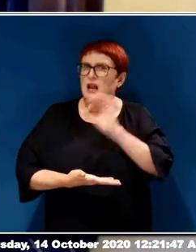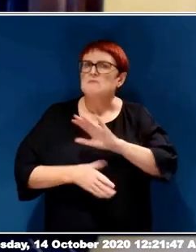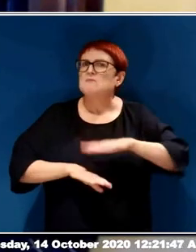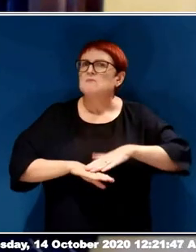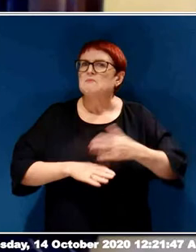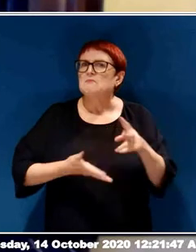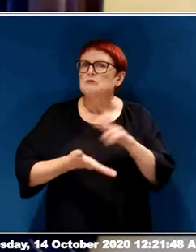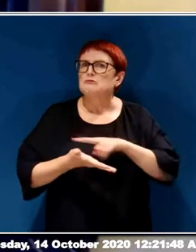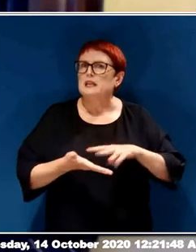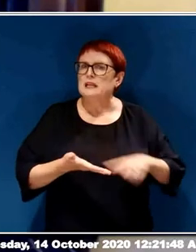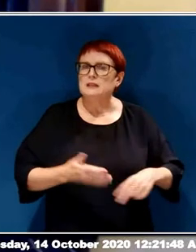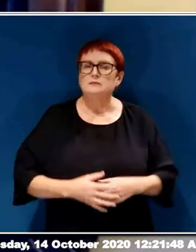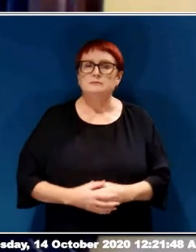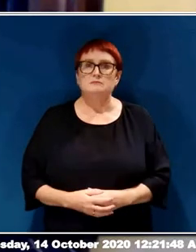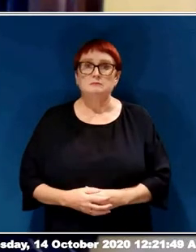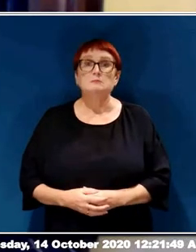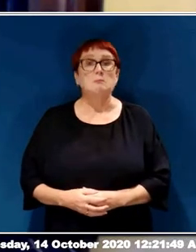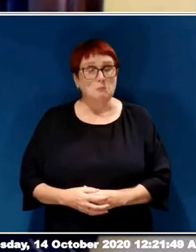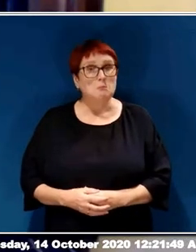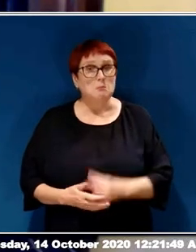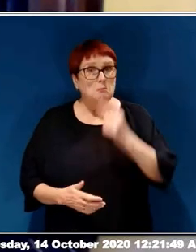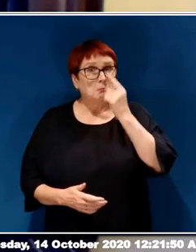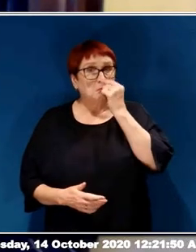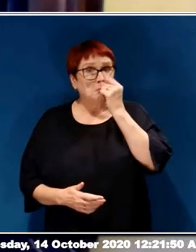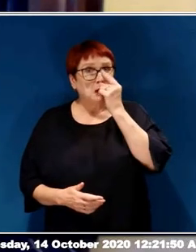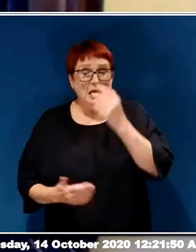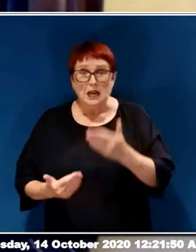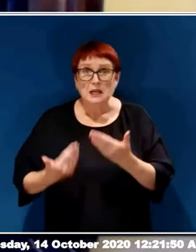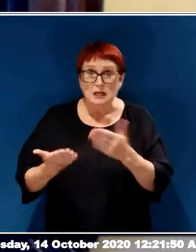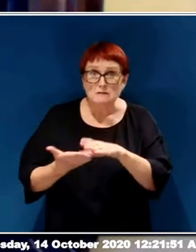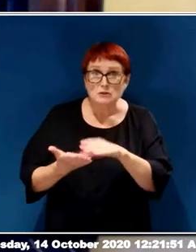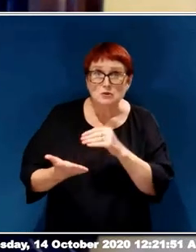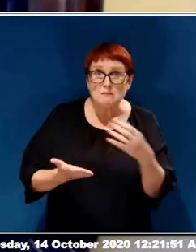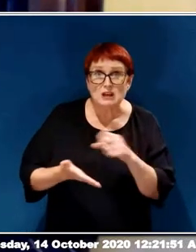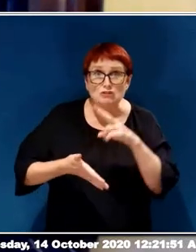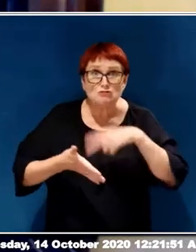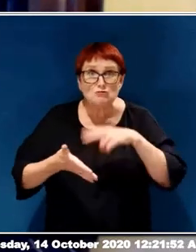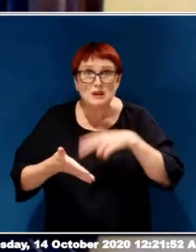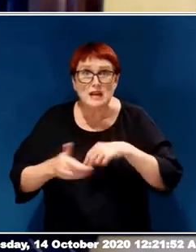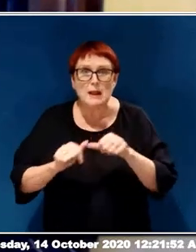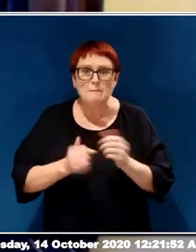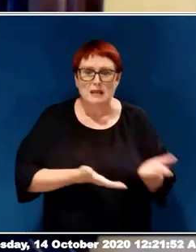to read something or access printed information, it's not enough long-term.